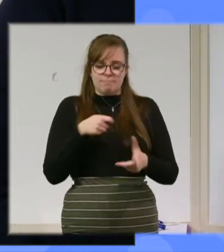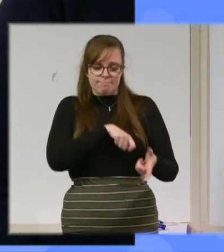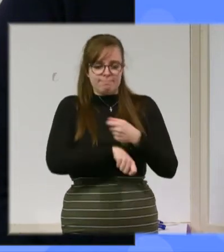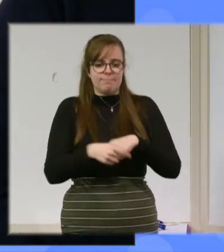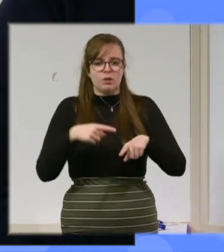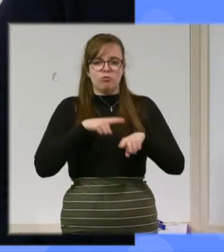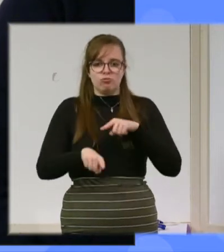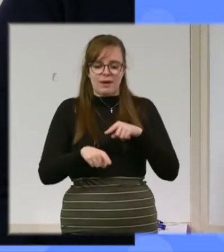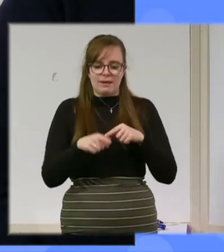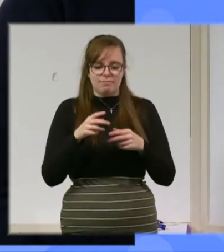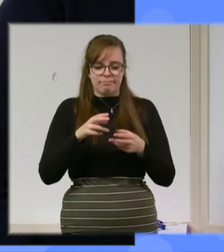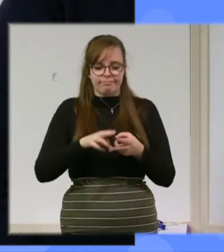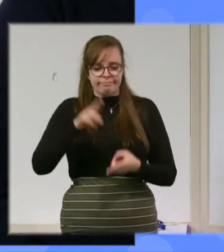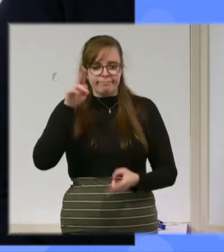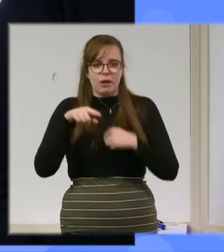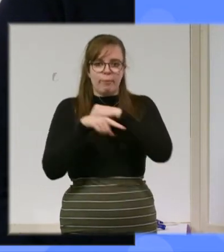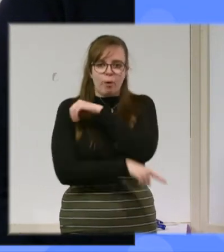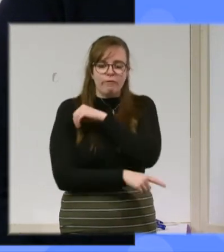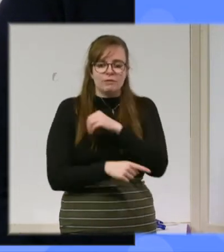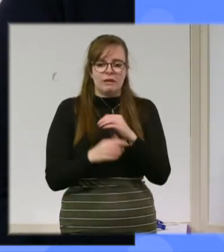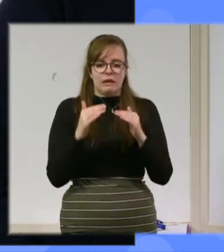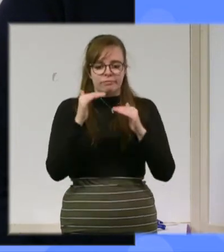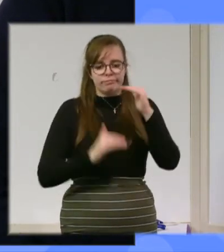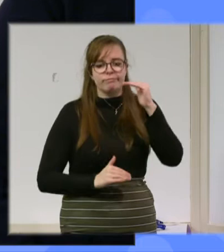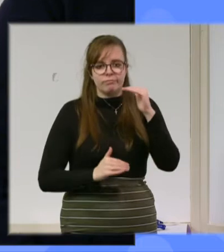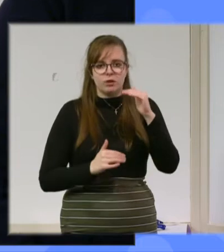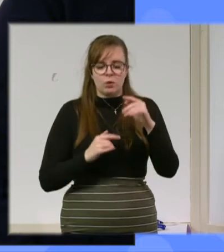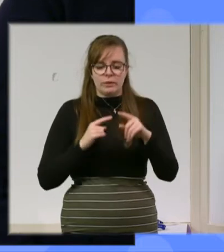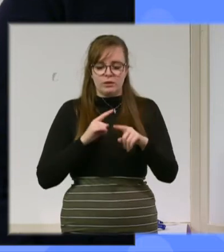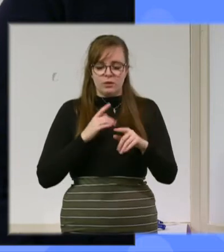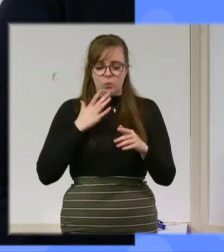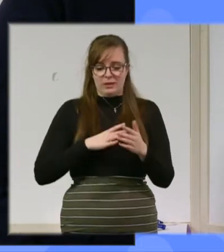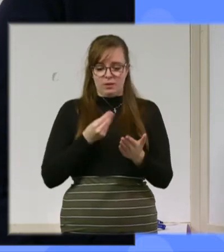poverty and inequality is actually to spend on money from the resources on